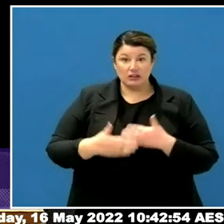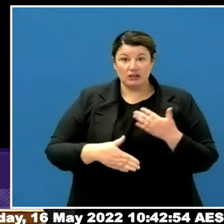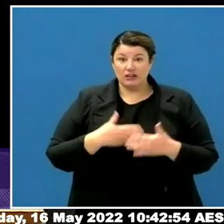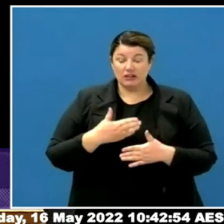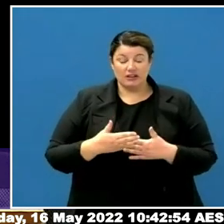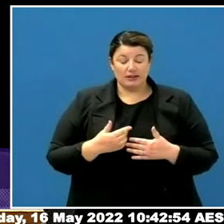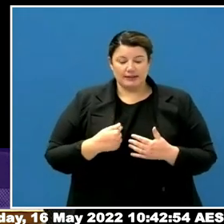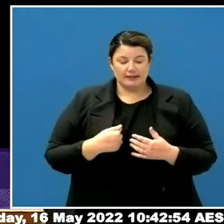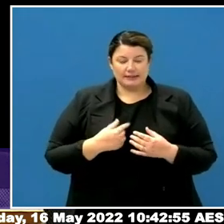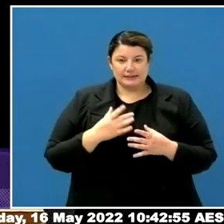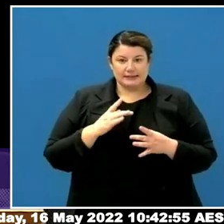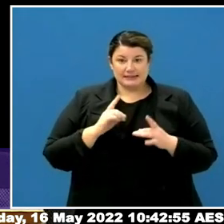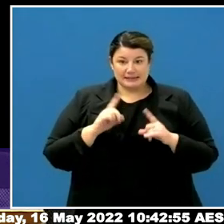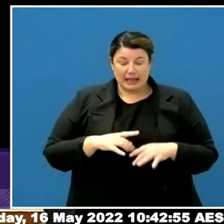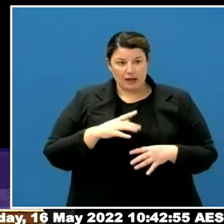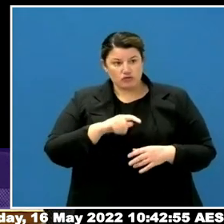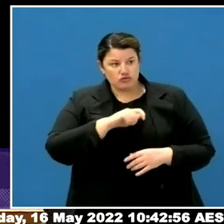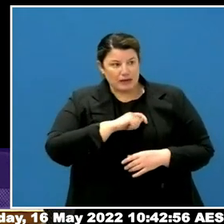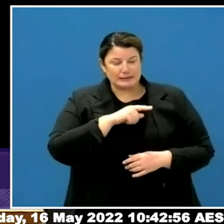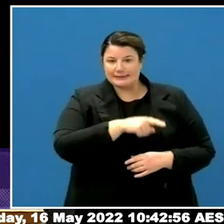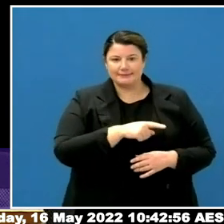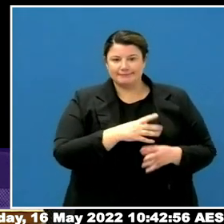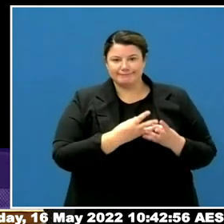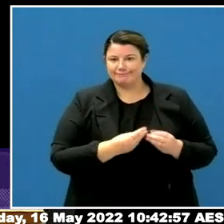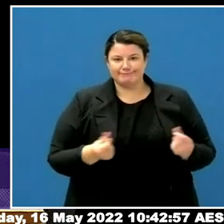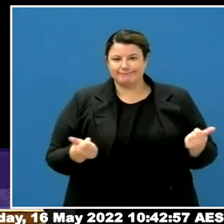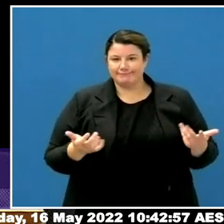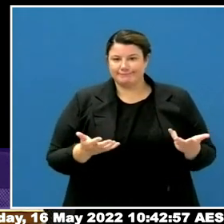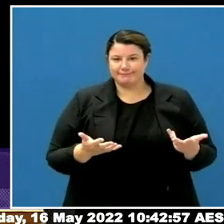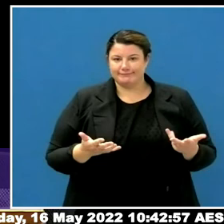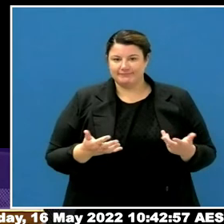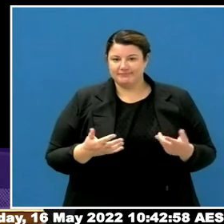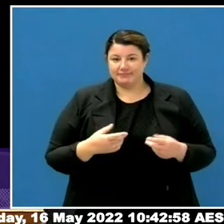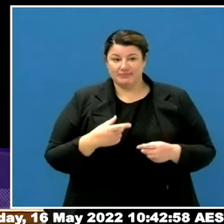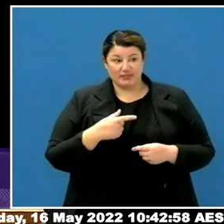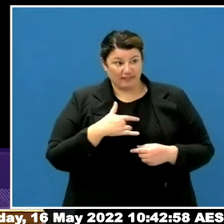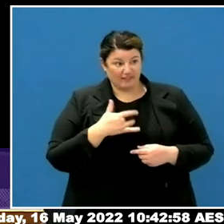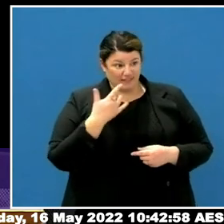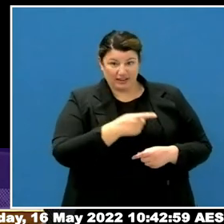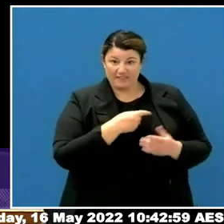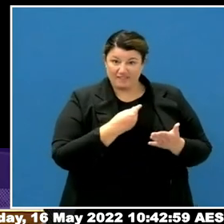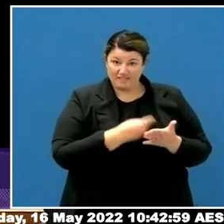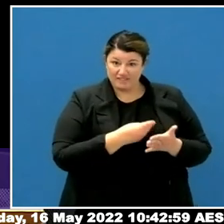receiving the services and supports from Afford that his NDIS funding was paying for.